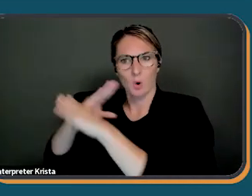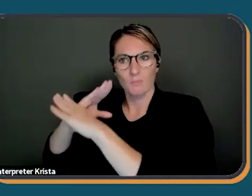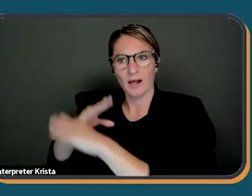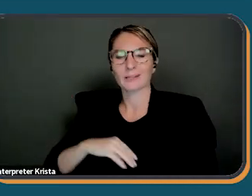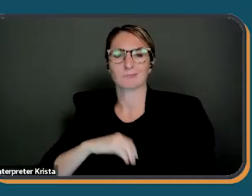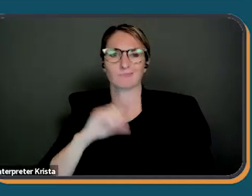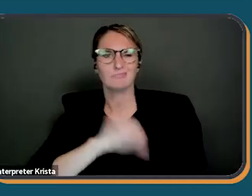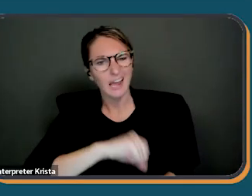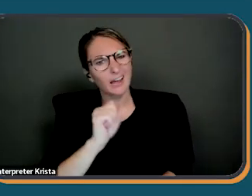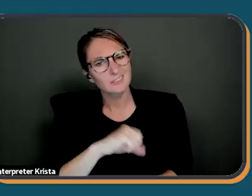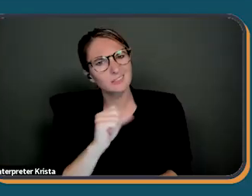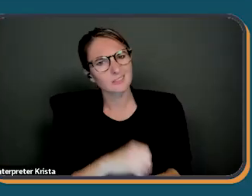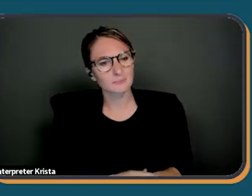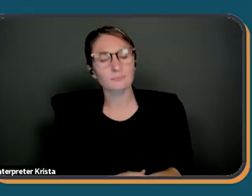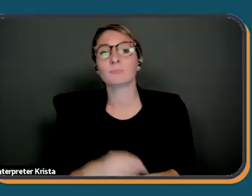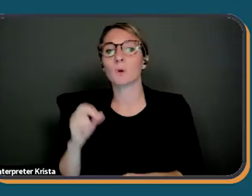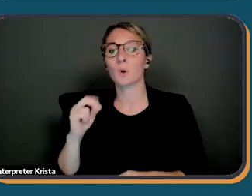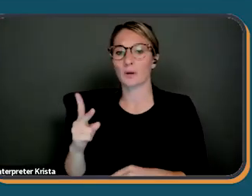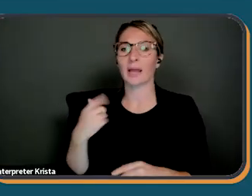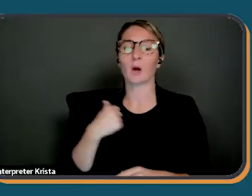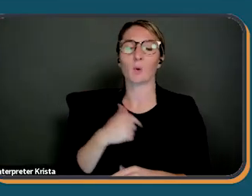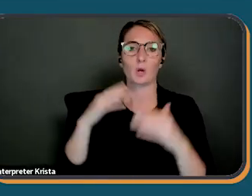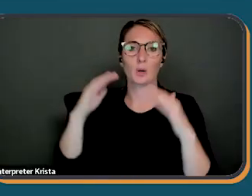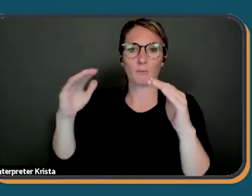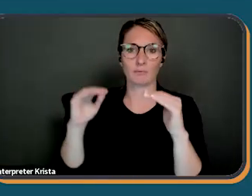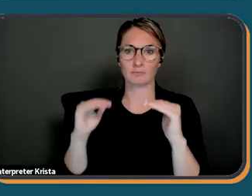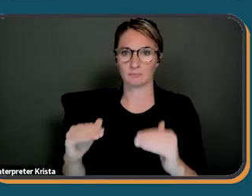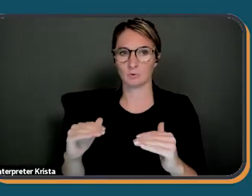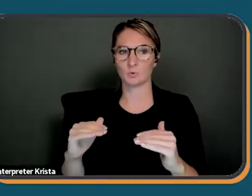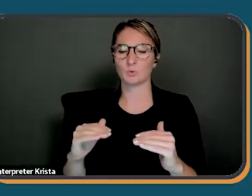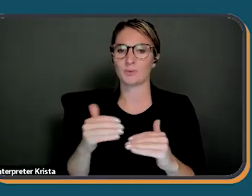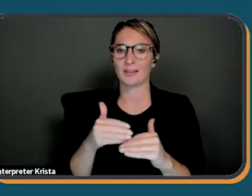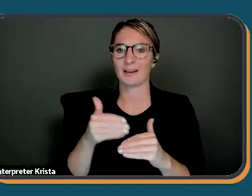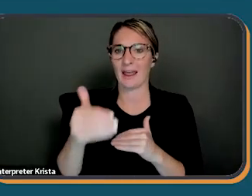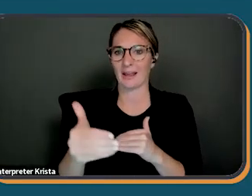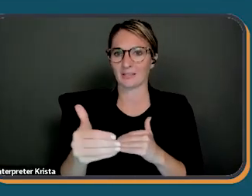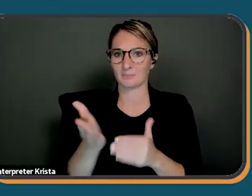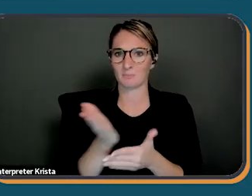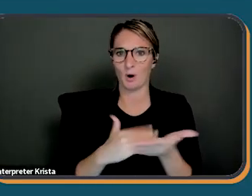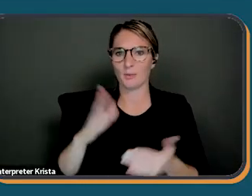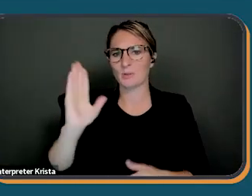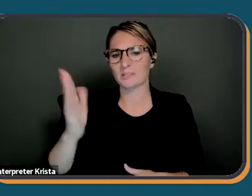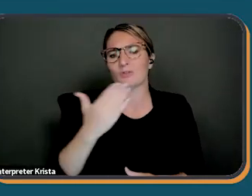Latisha Brown: Yes. Brooke Cruz: Yeah. We gotta move on to the next part of the presentation, and